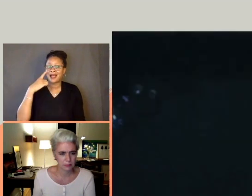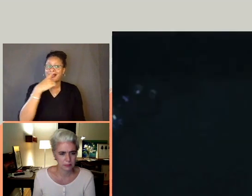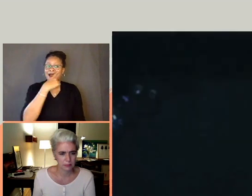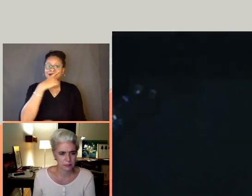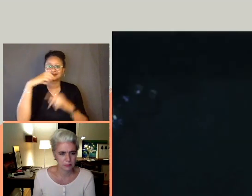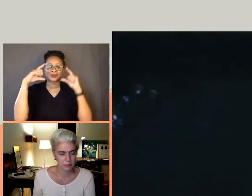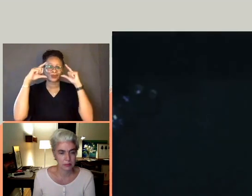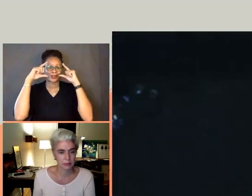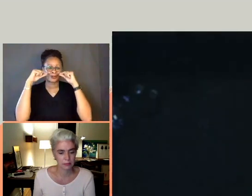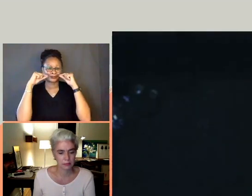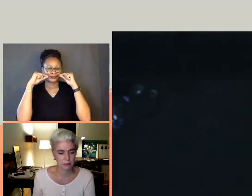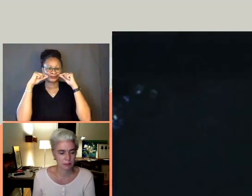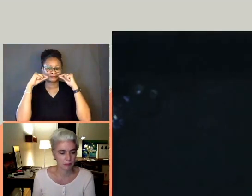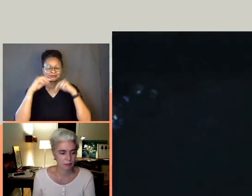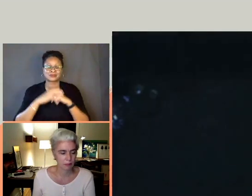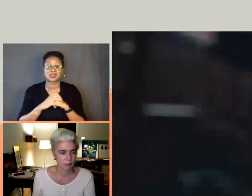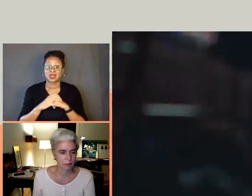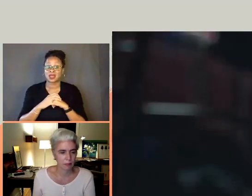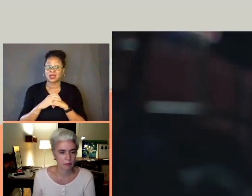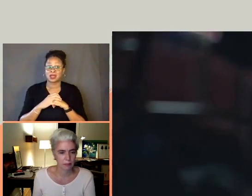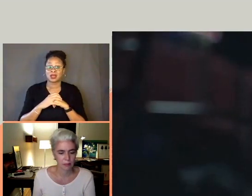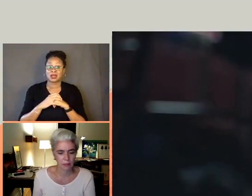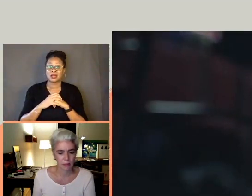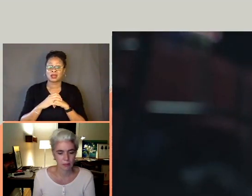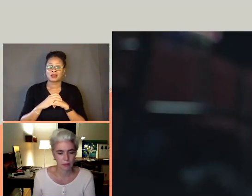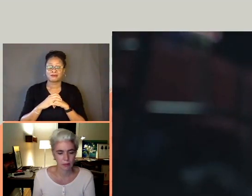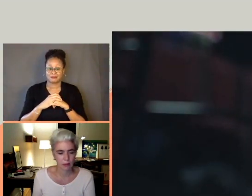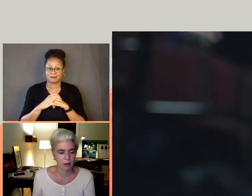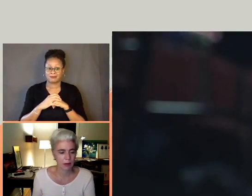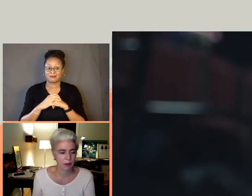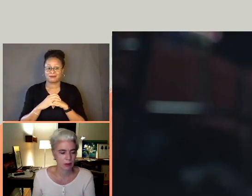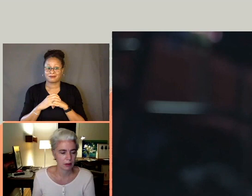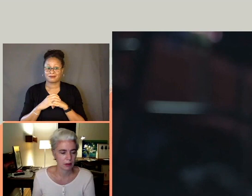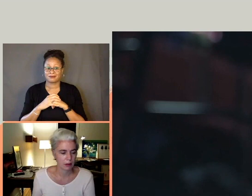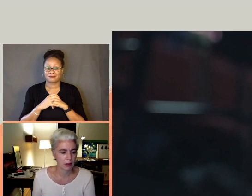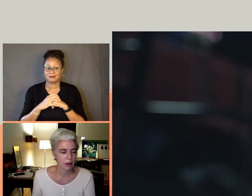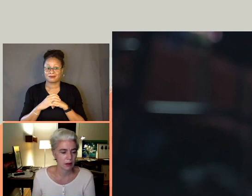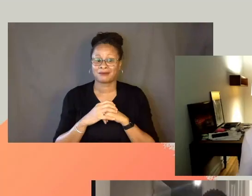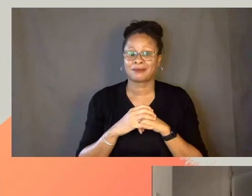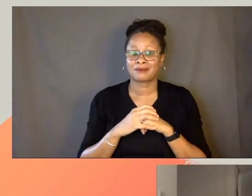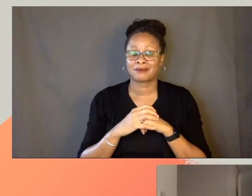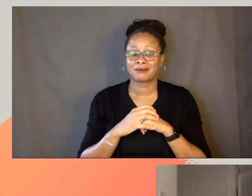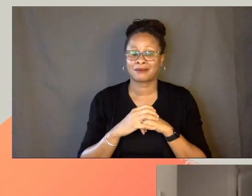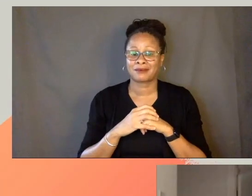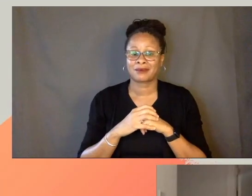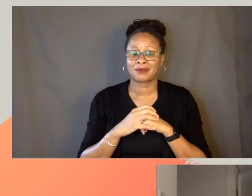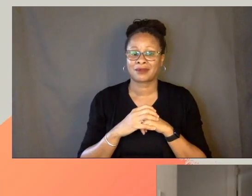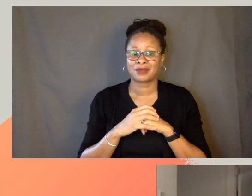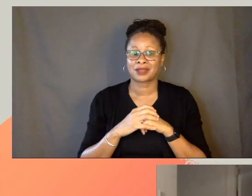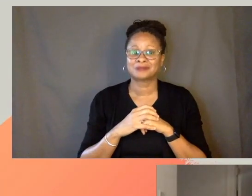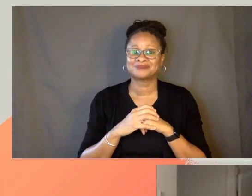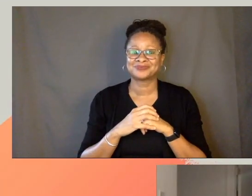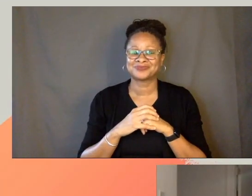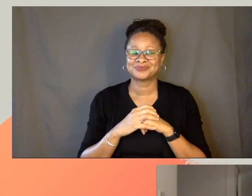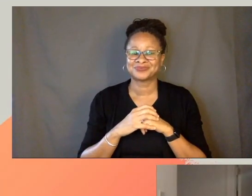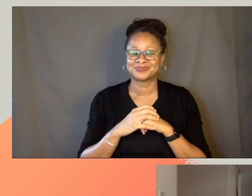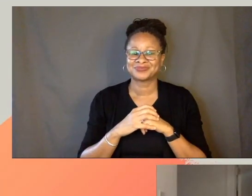When I was born, I only had-- [VIDEO PLAYBACK ENDS]